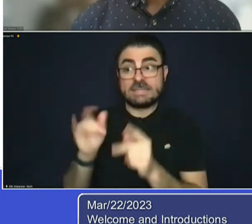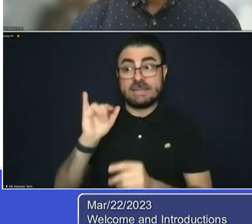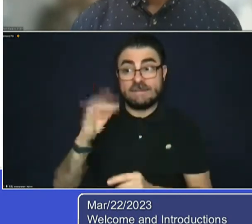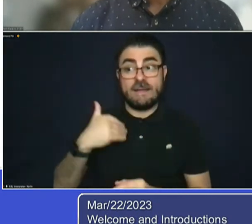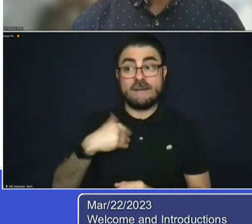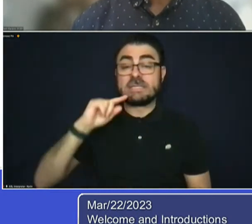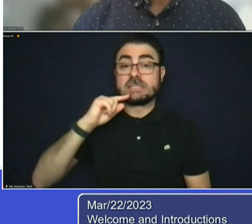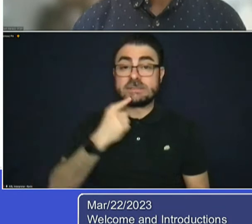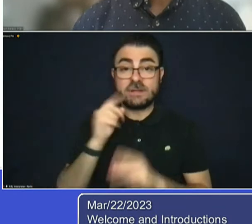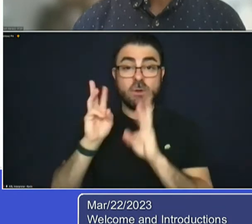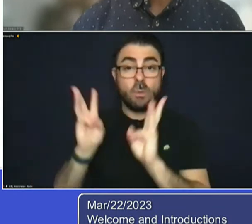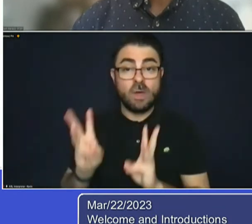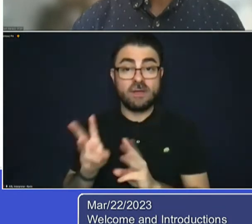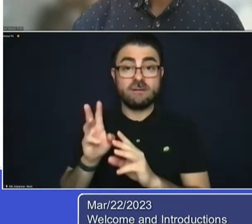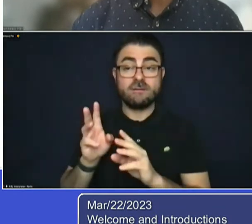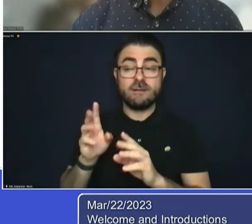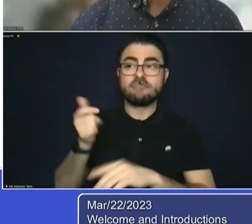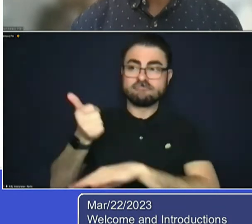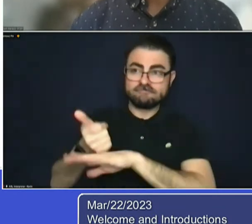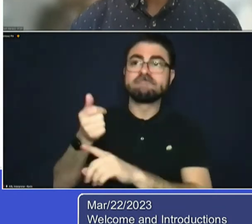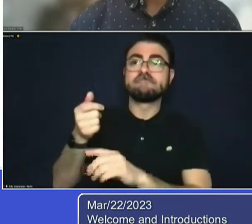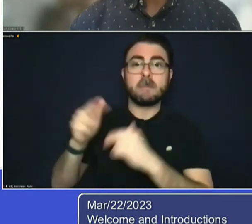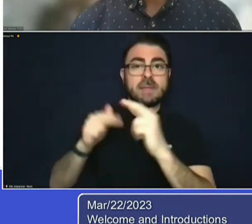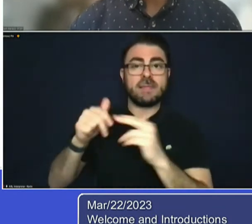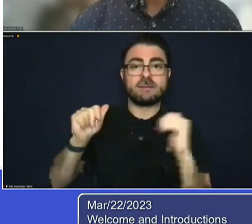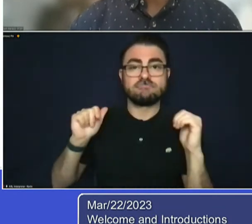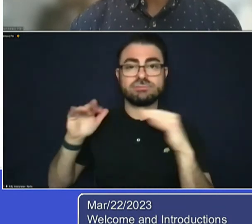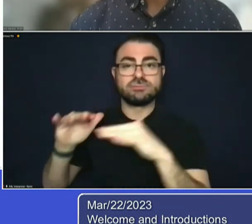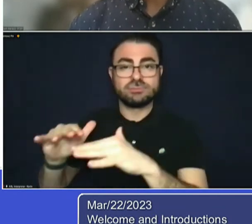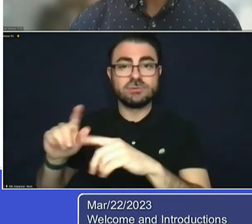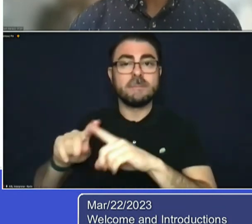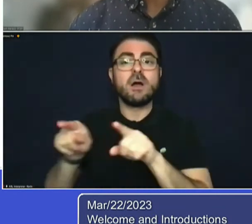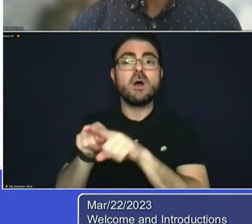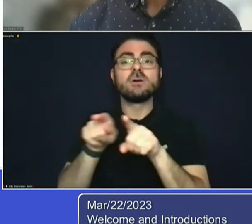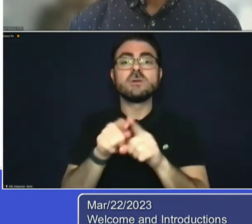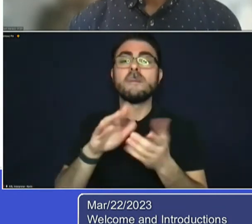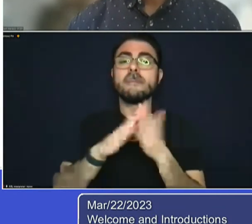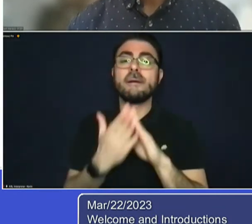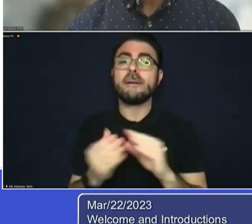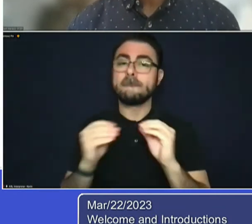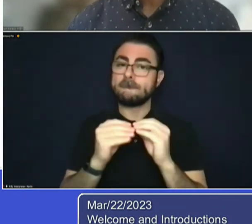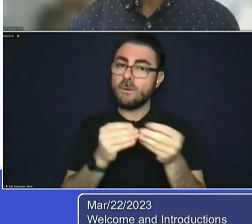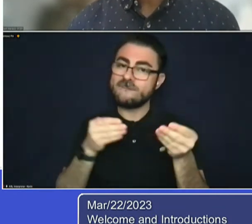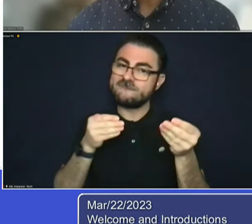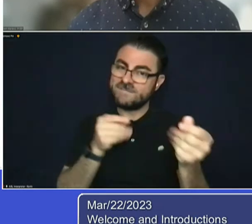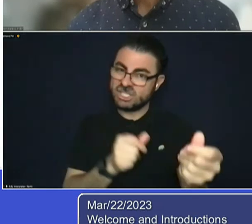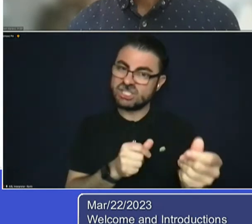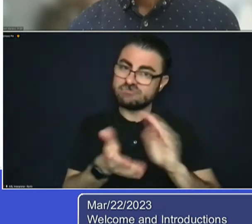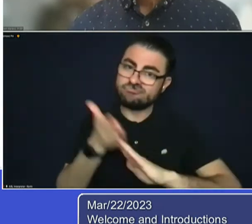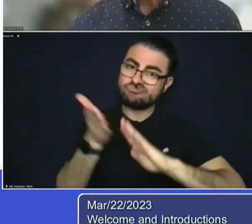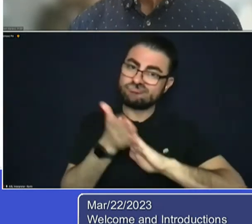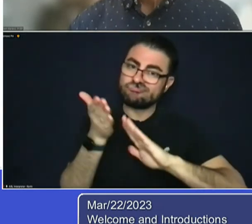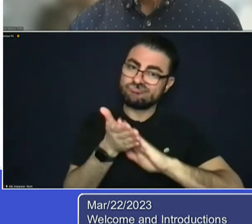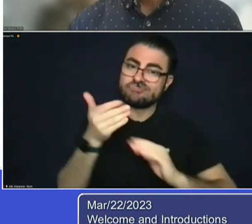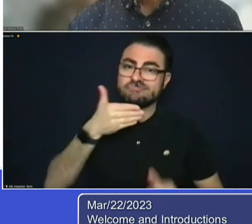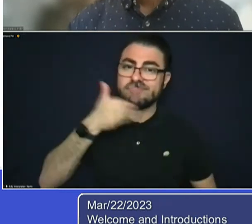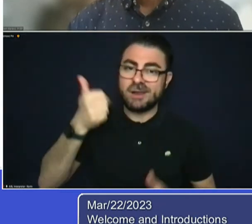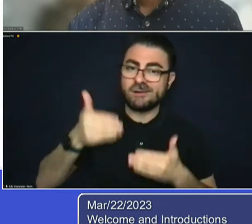BUILDINGS ACROSS OUR COMMUNITY, WHEN THERE ARE PLACES OF REFUGE